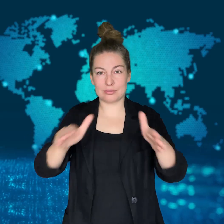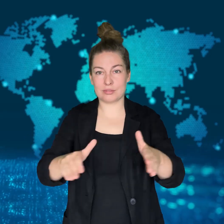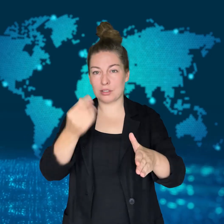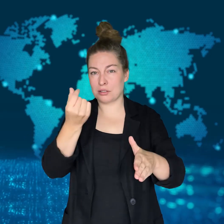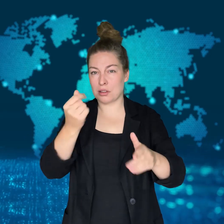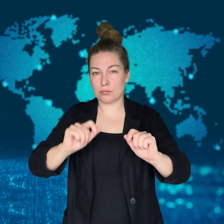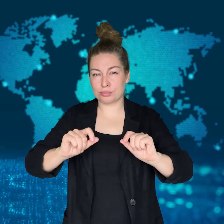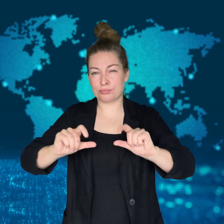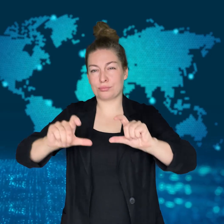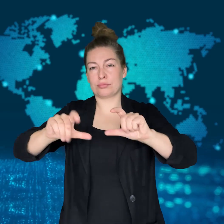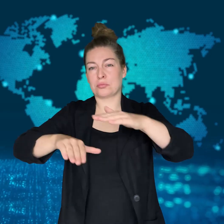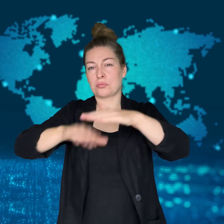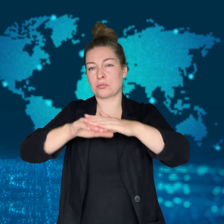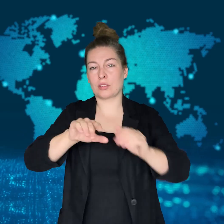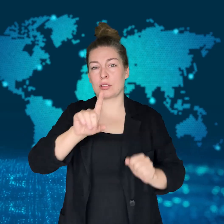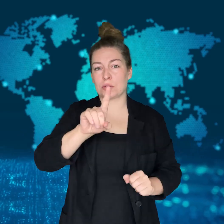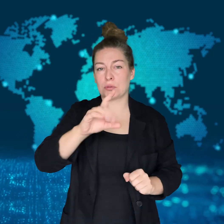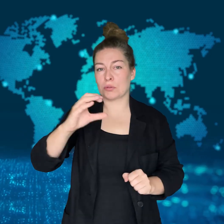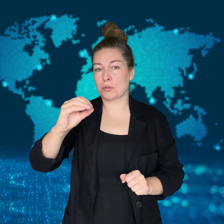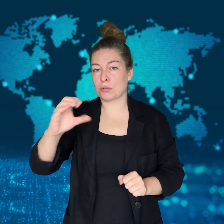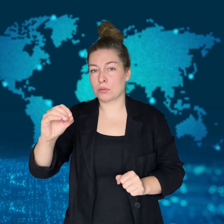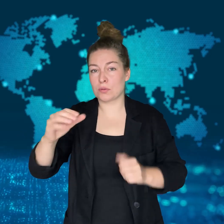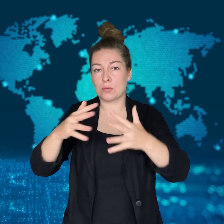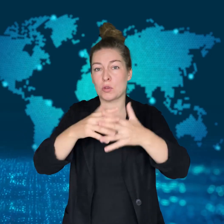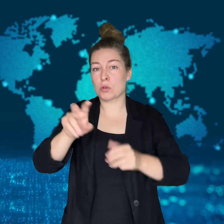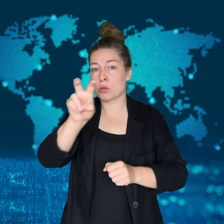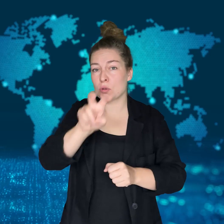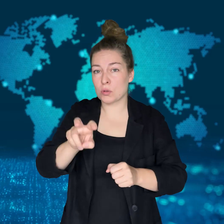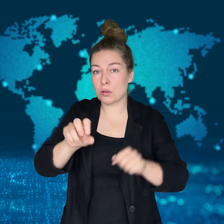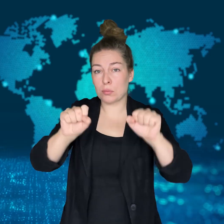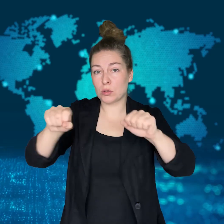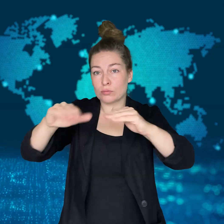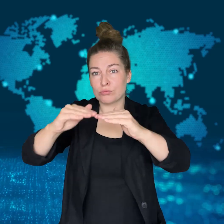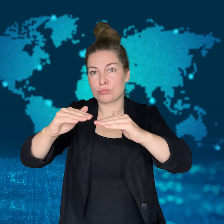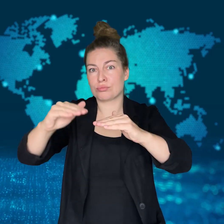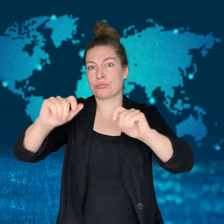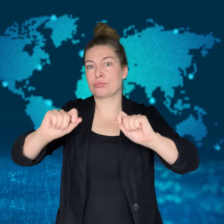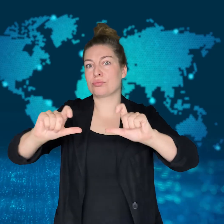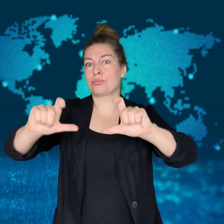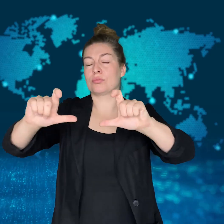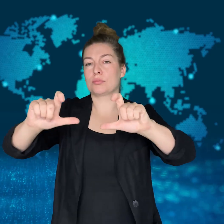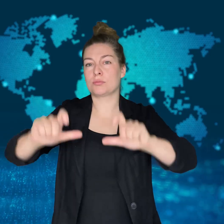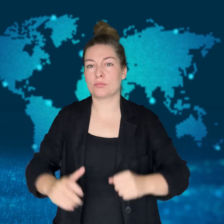Many are warning that the price will cause inflation